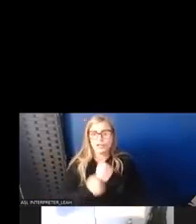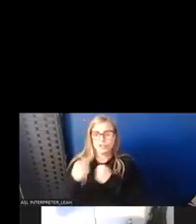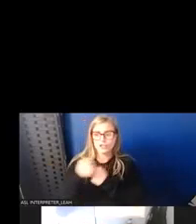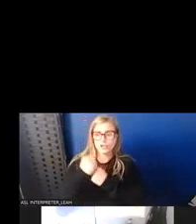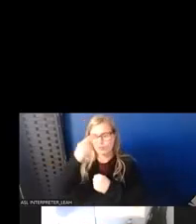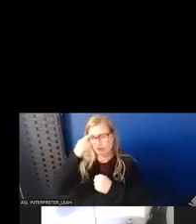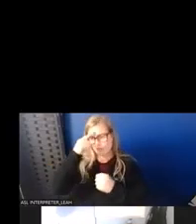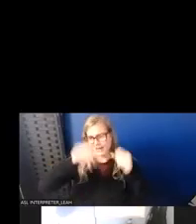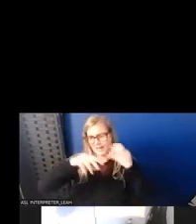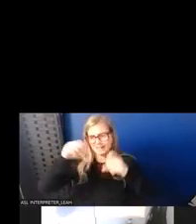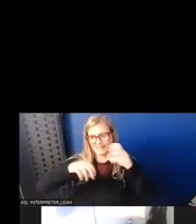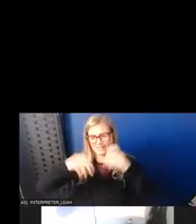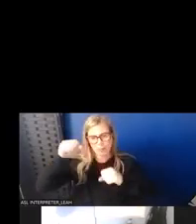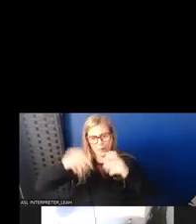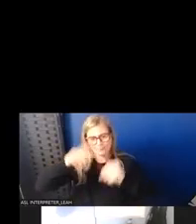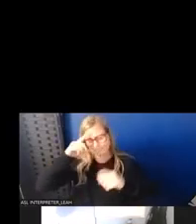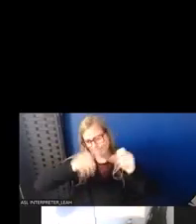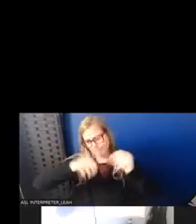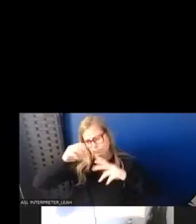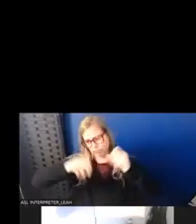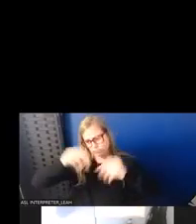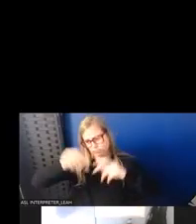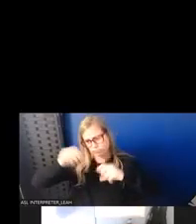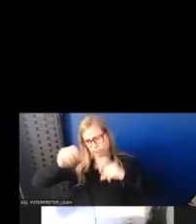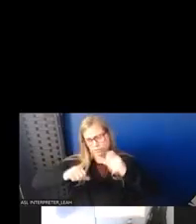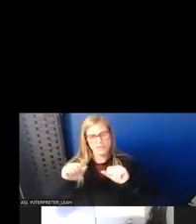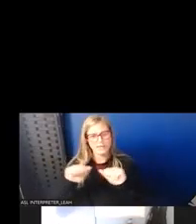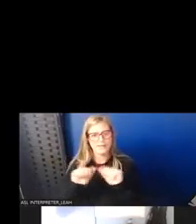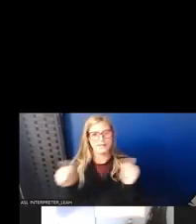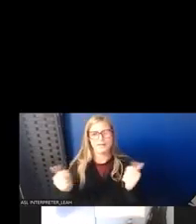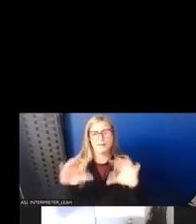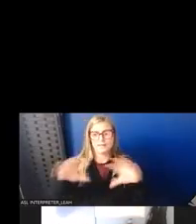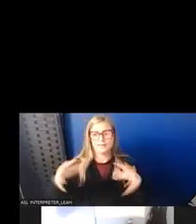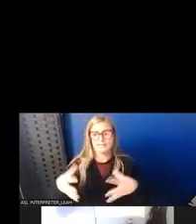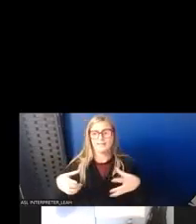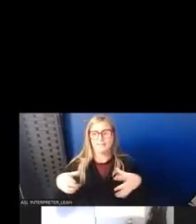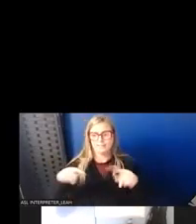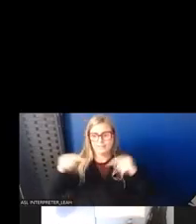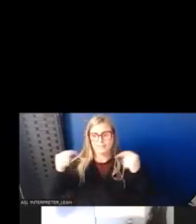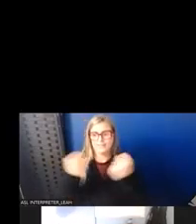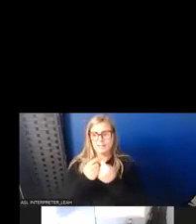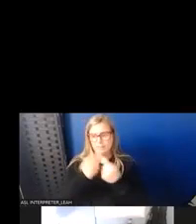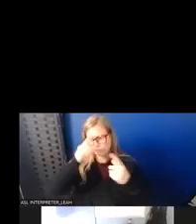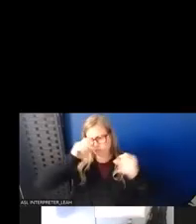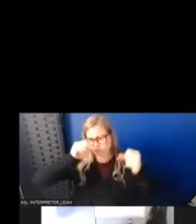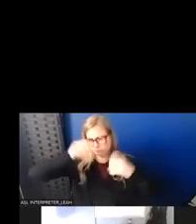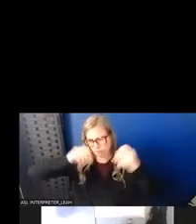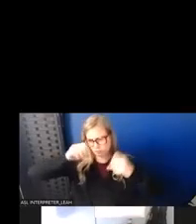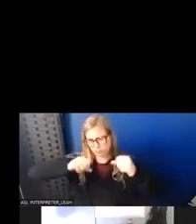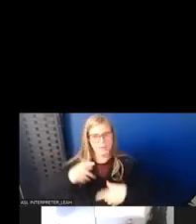One of the things that we often do with our teams is that we first want them to brainstorm ideas alone and then come up